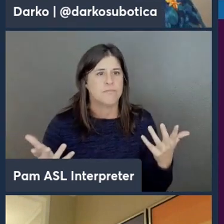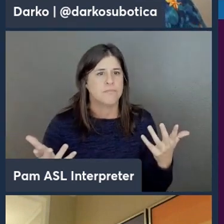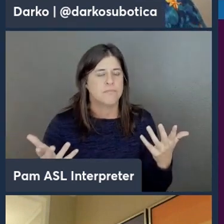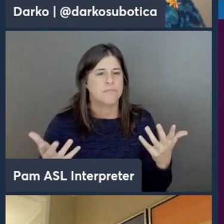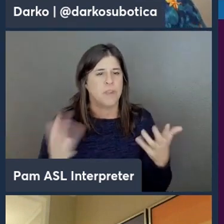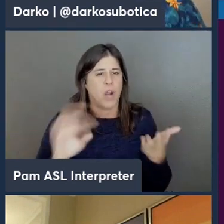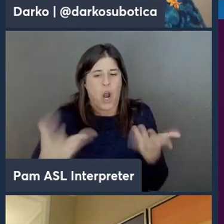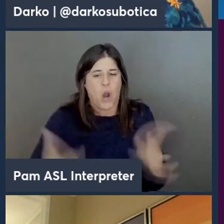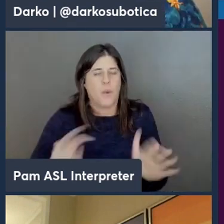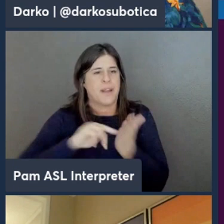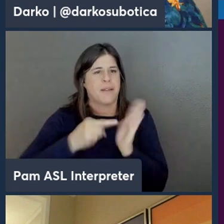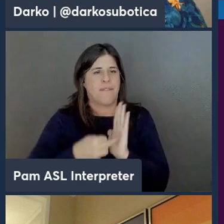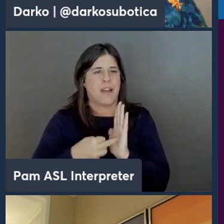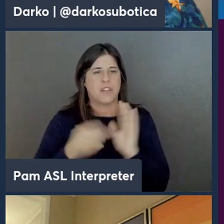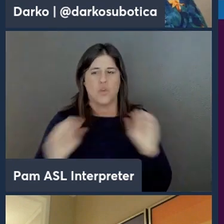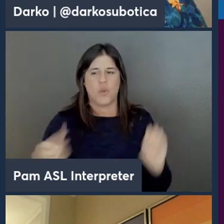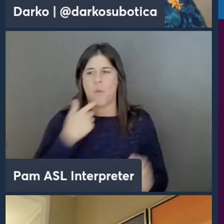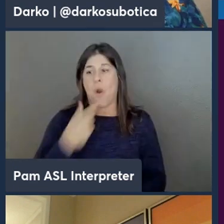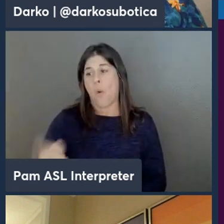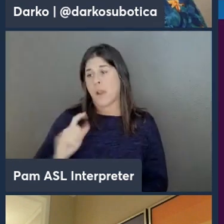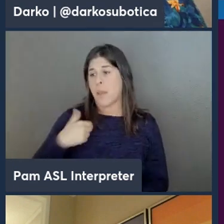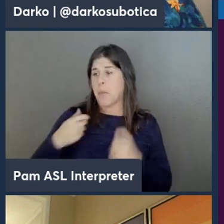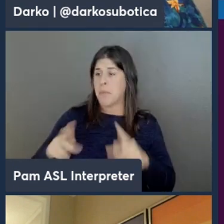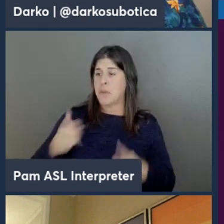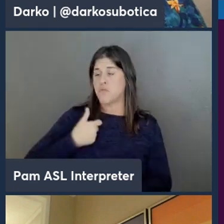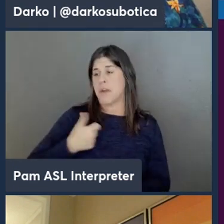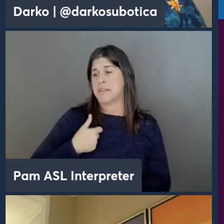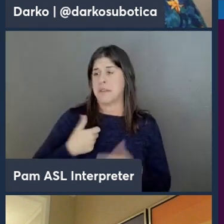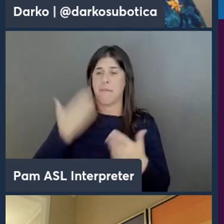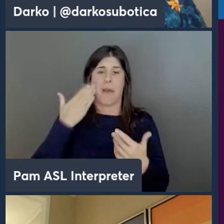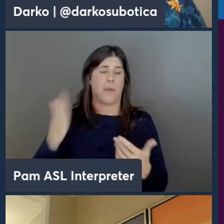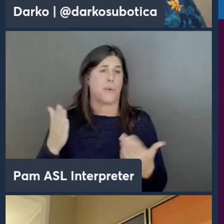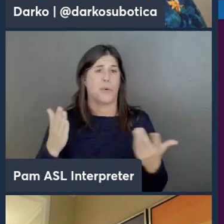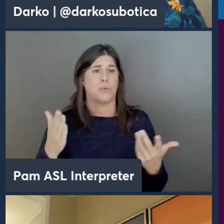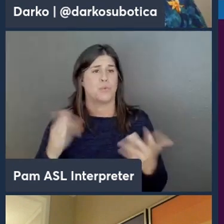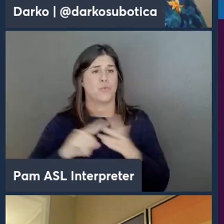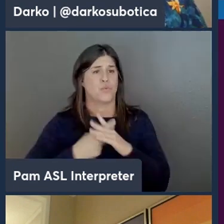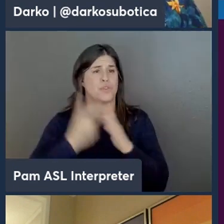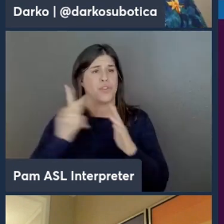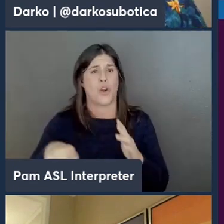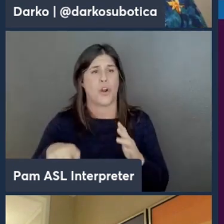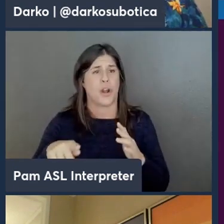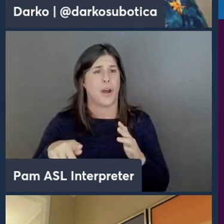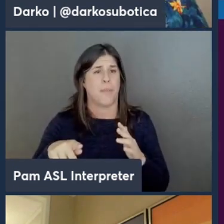So nobody can give themselves permissions to, I don't know, to start up a fleet of Bitcoin miners in this instance,